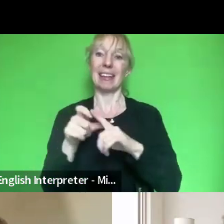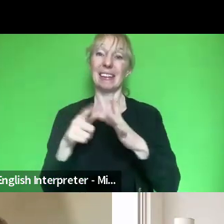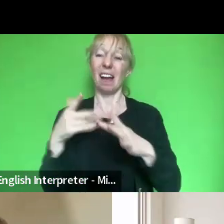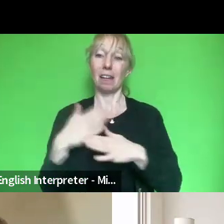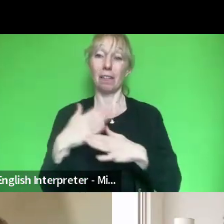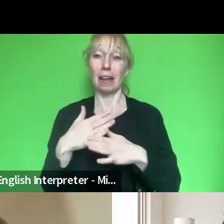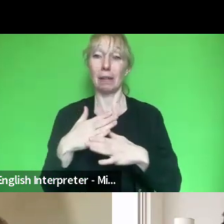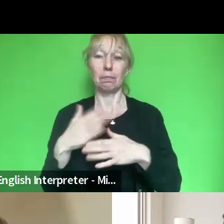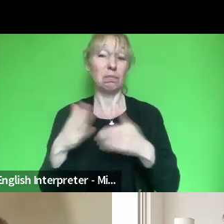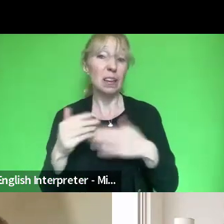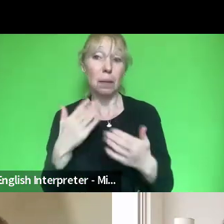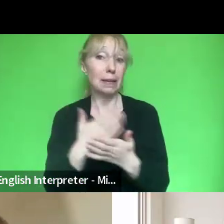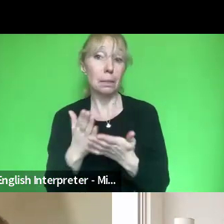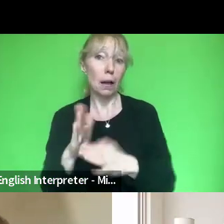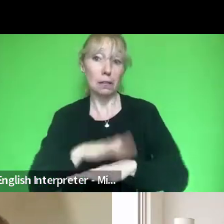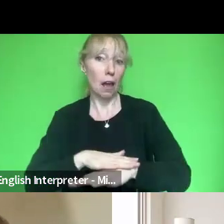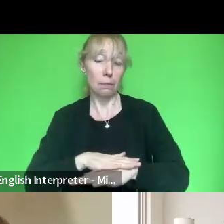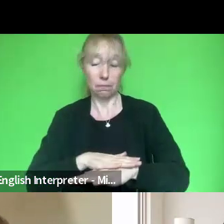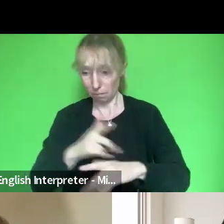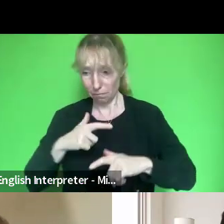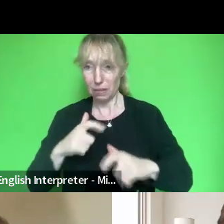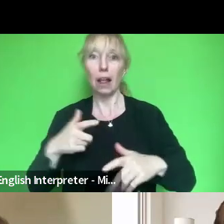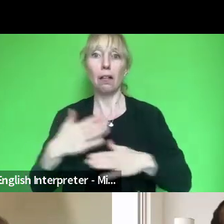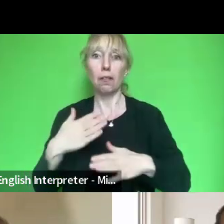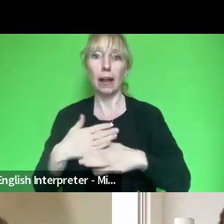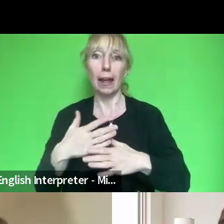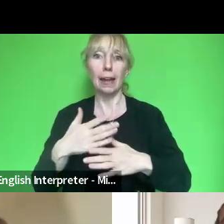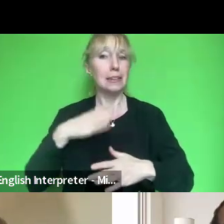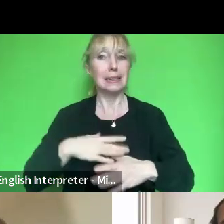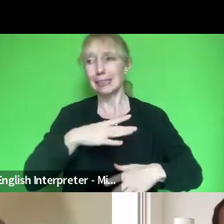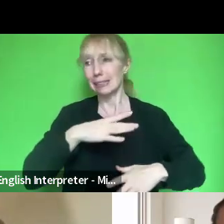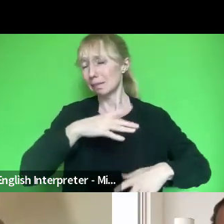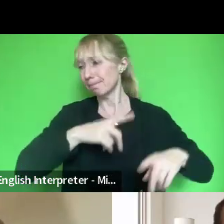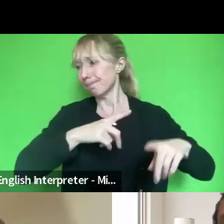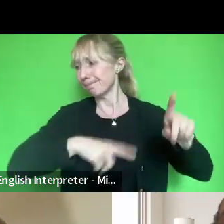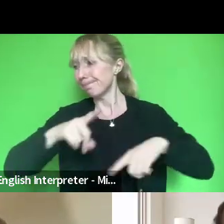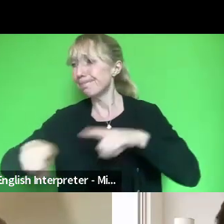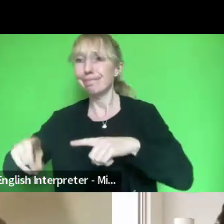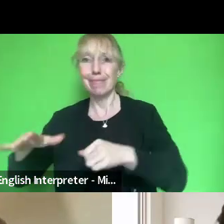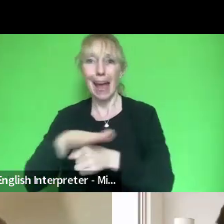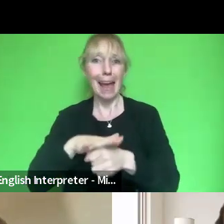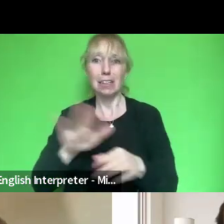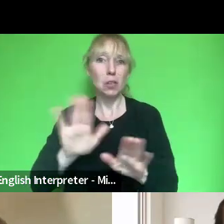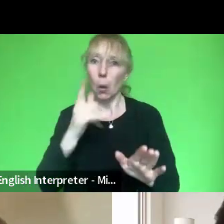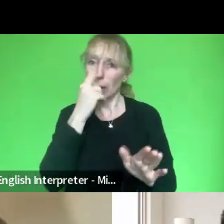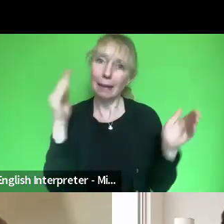it's still an EDI career. So, you don't need to do all areas. And maybe you'll expand, maybe you'll change, but it is there. The work is there,